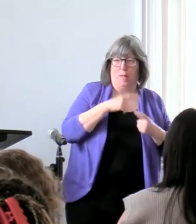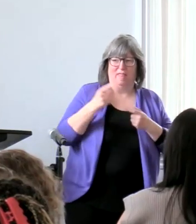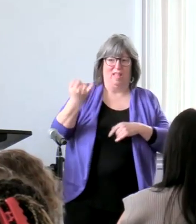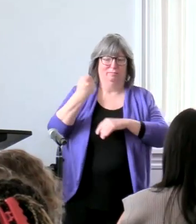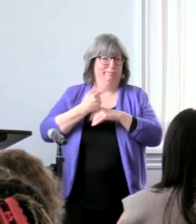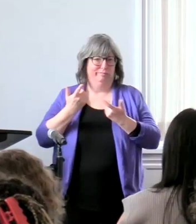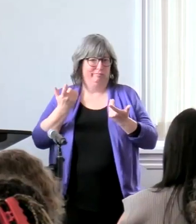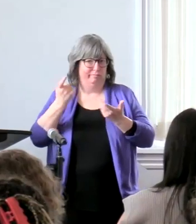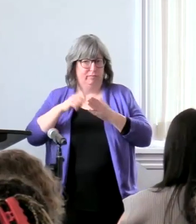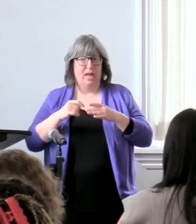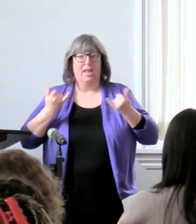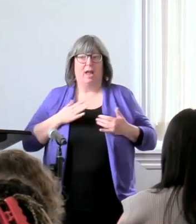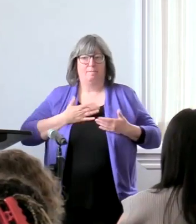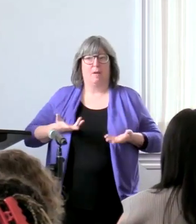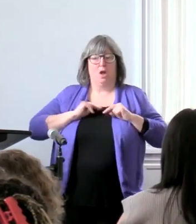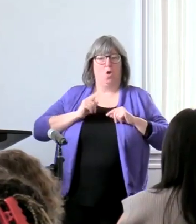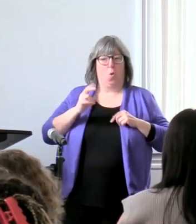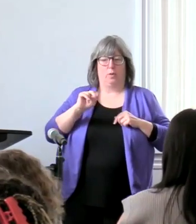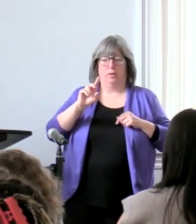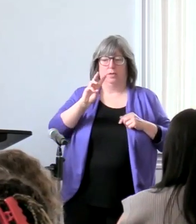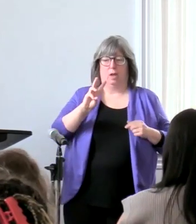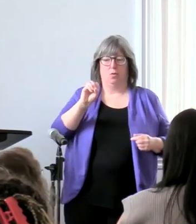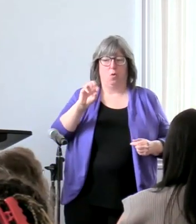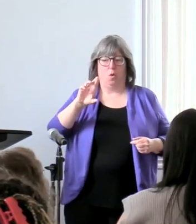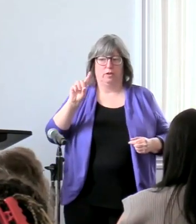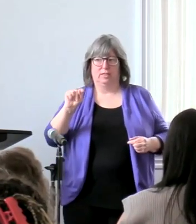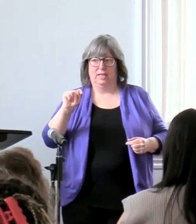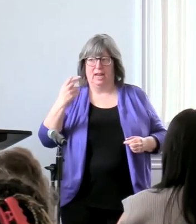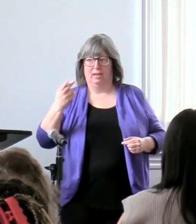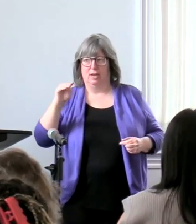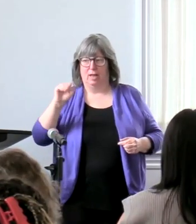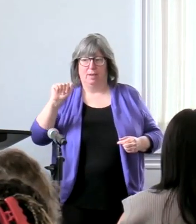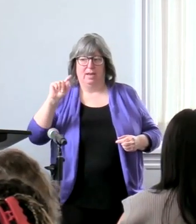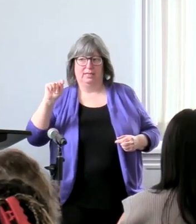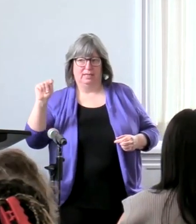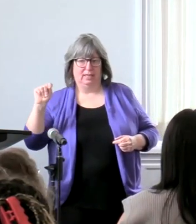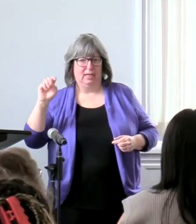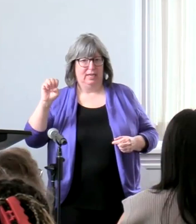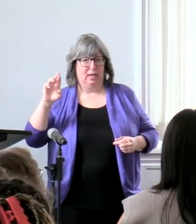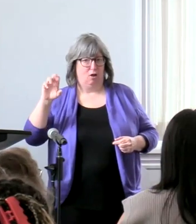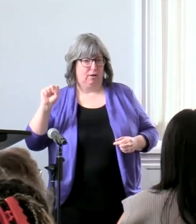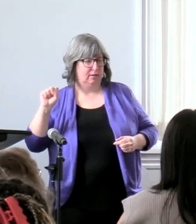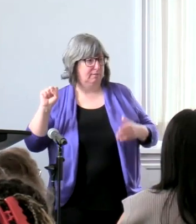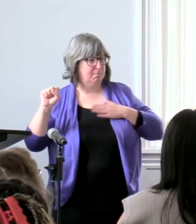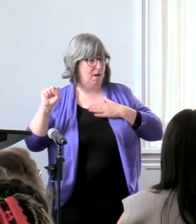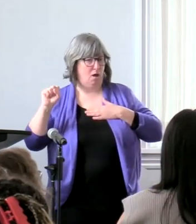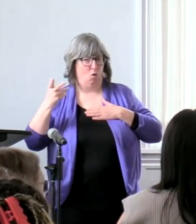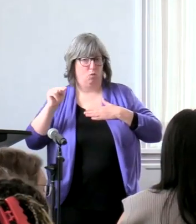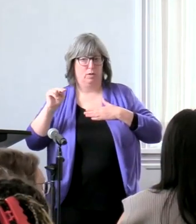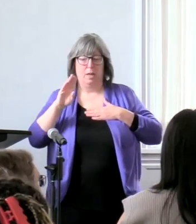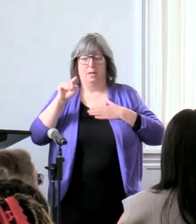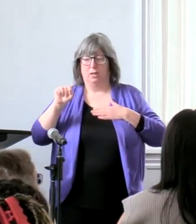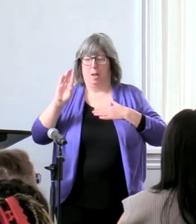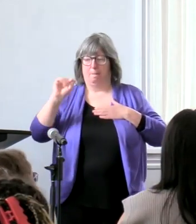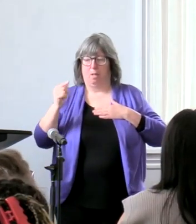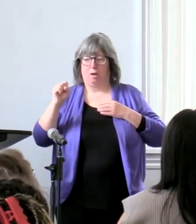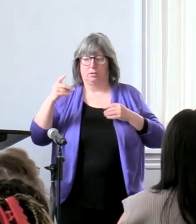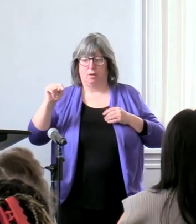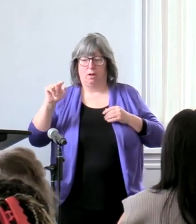Now I have my own blog. - worthmatters.blogspot.com